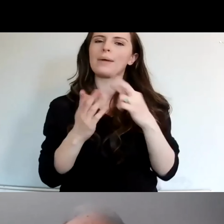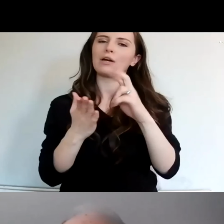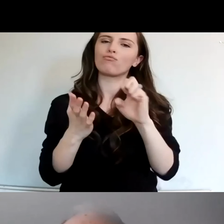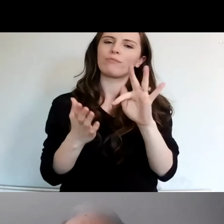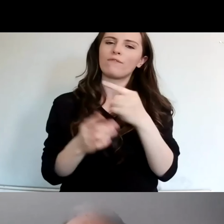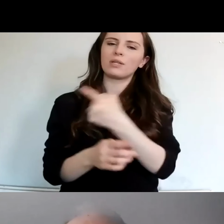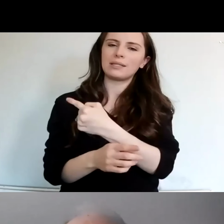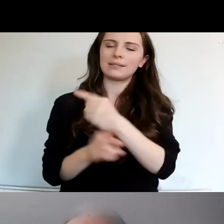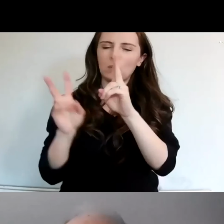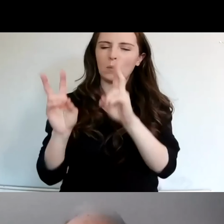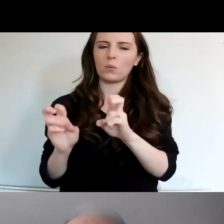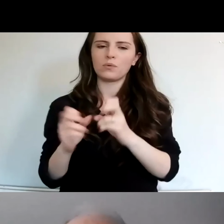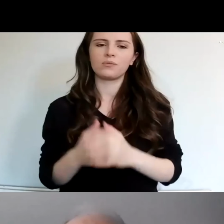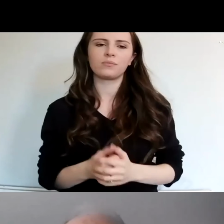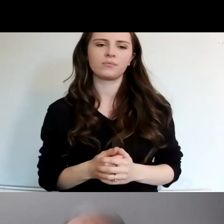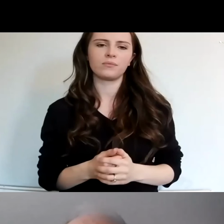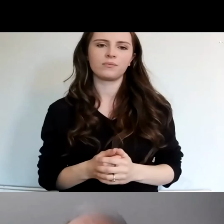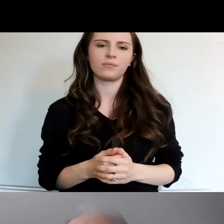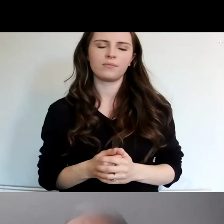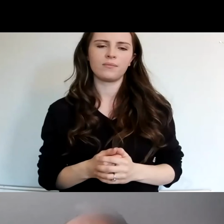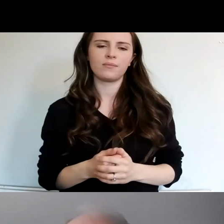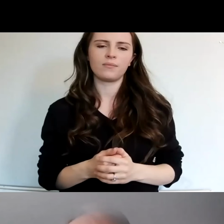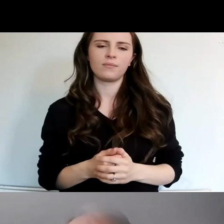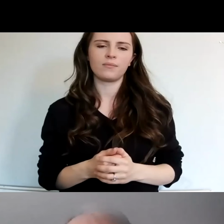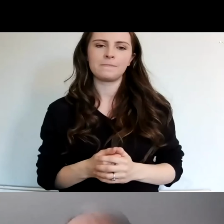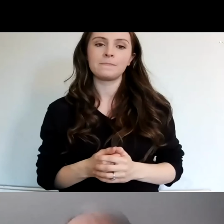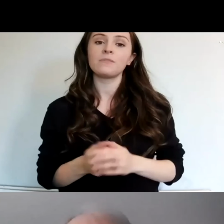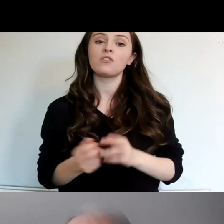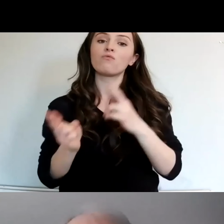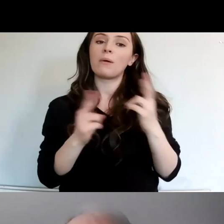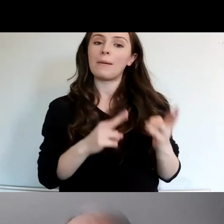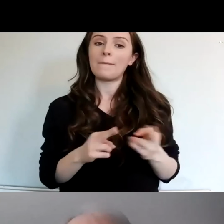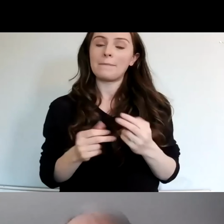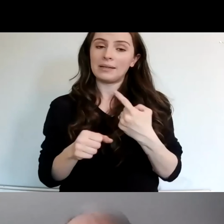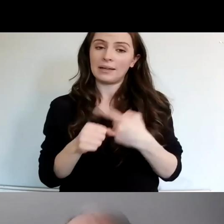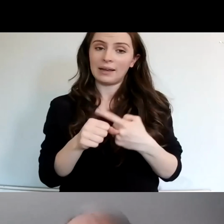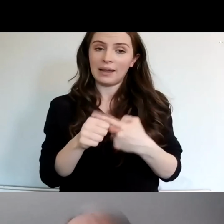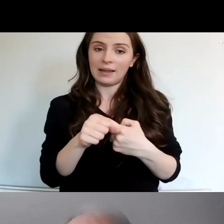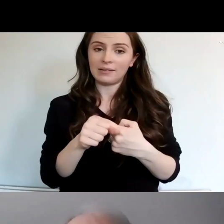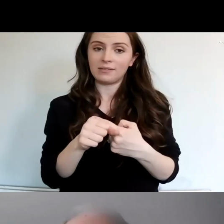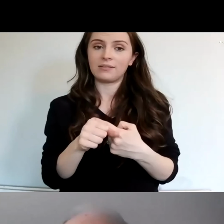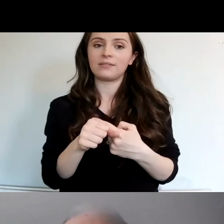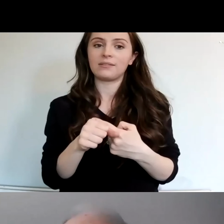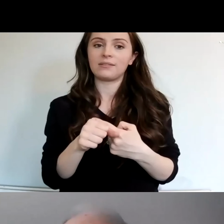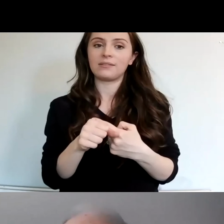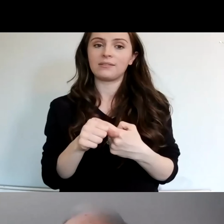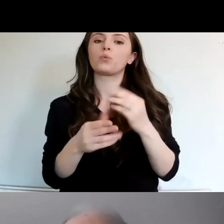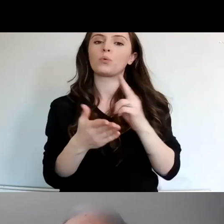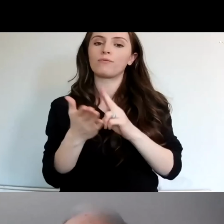So, just to reiterate, it is a human right under the UN Convention.